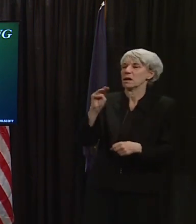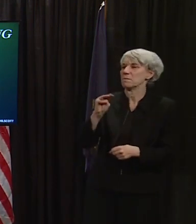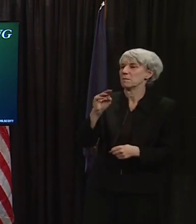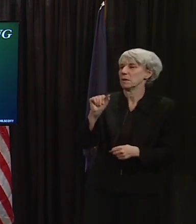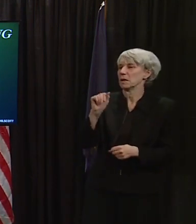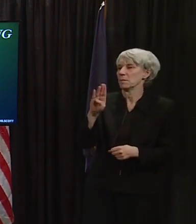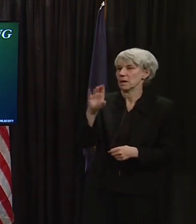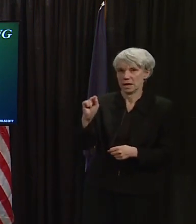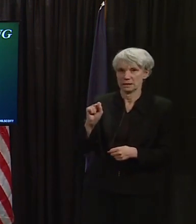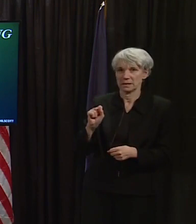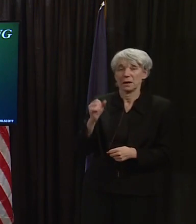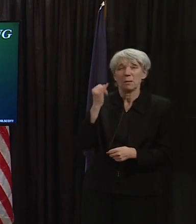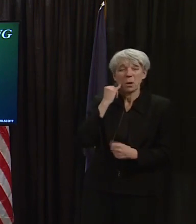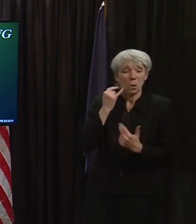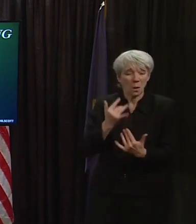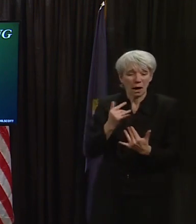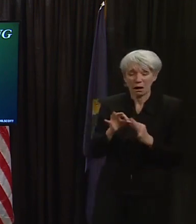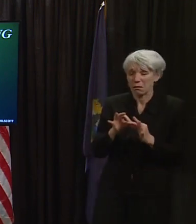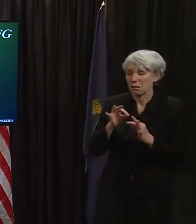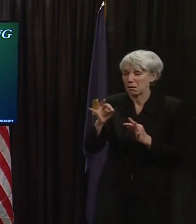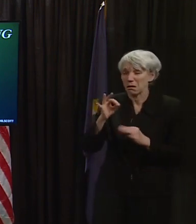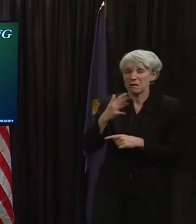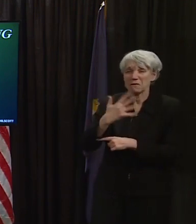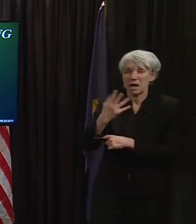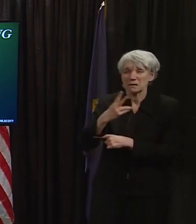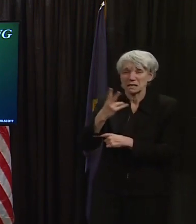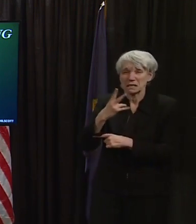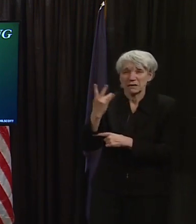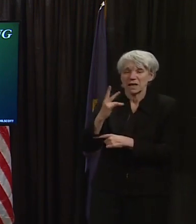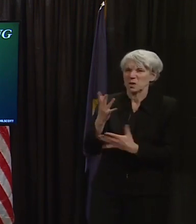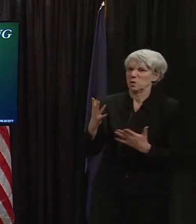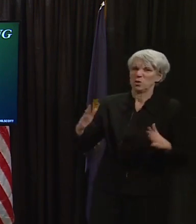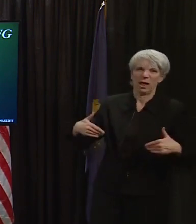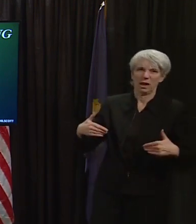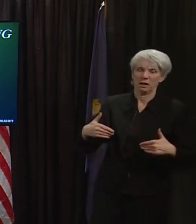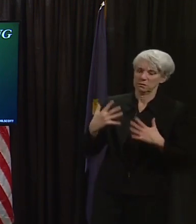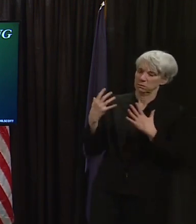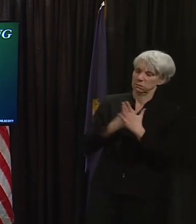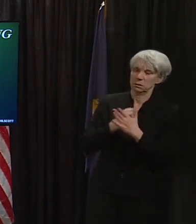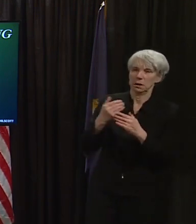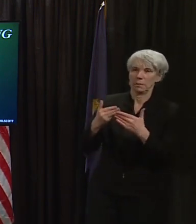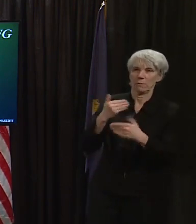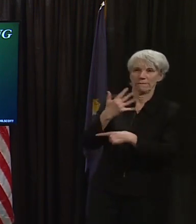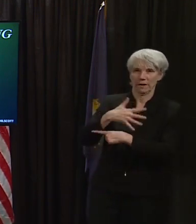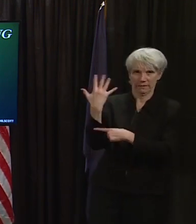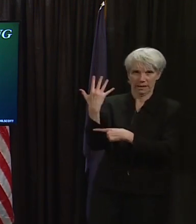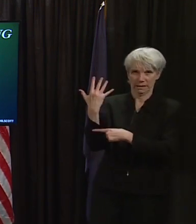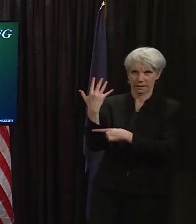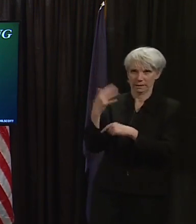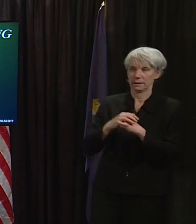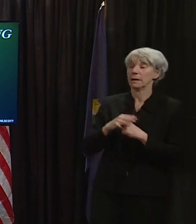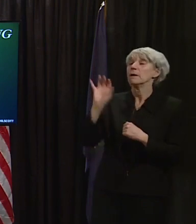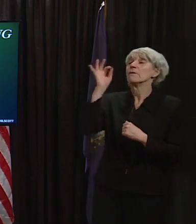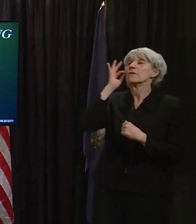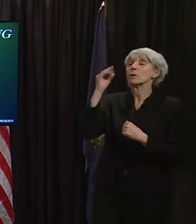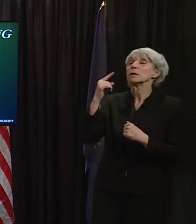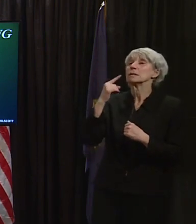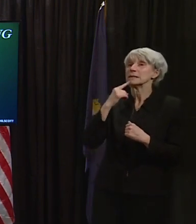illness. Certainly within the first five days while the federal government tells us that supplies will be limited for